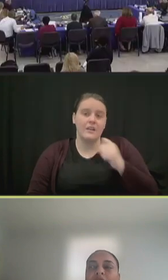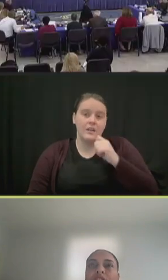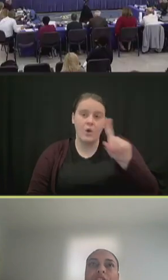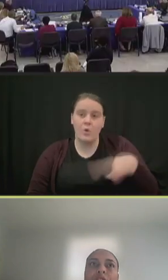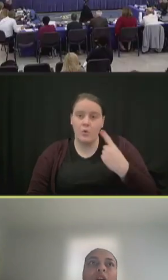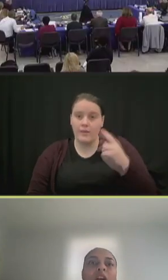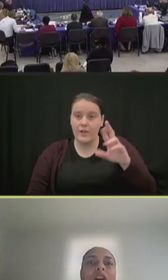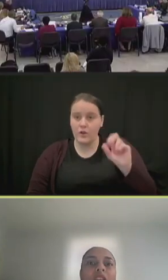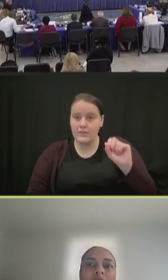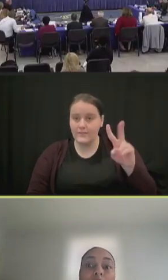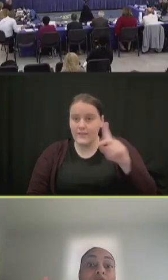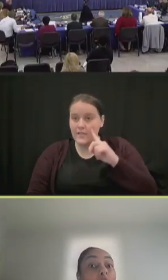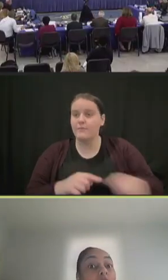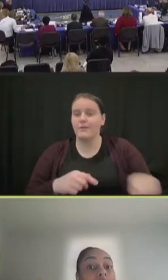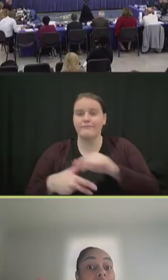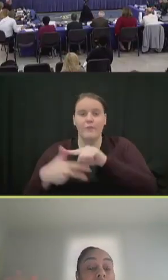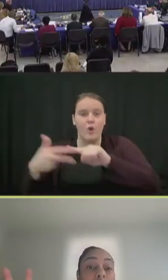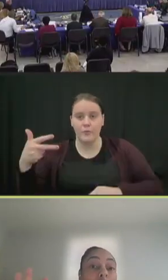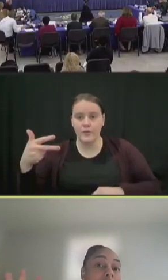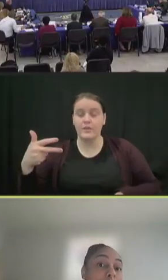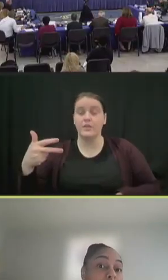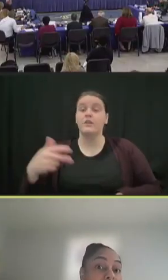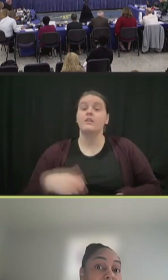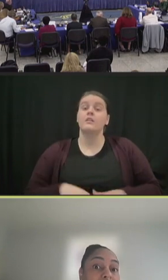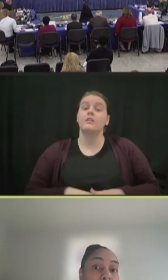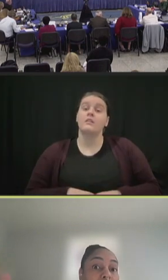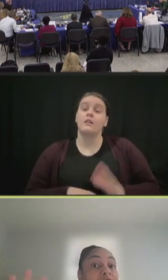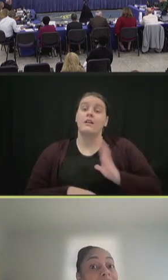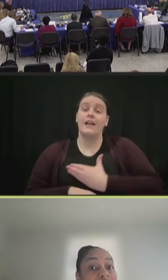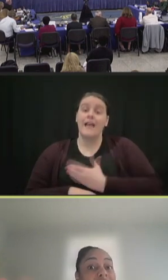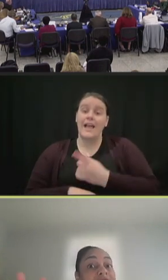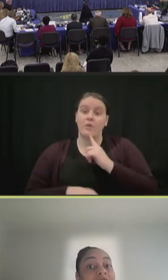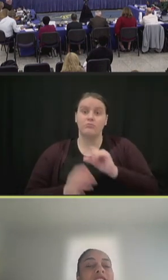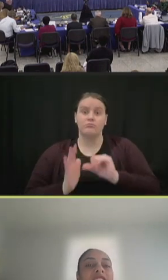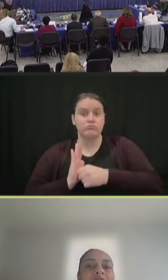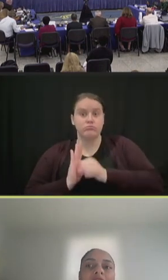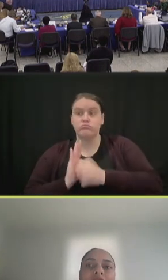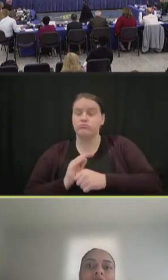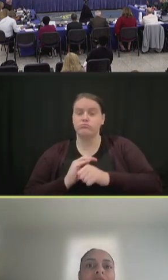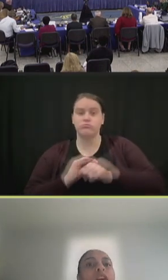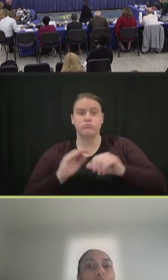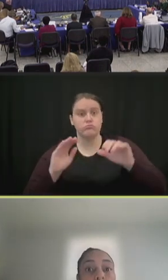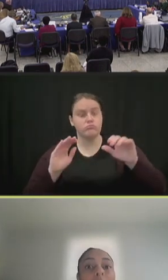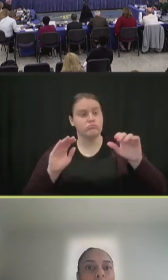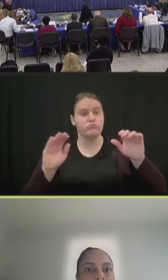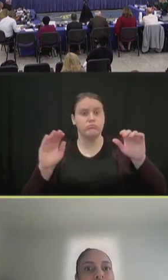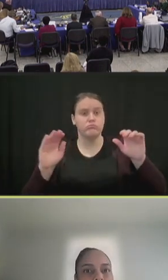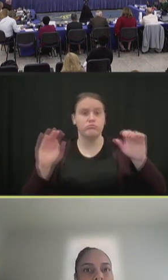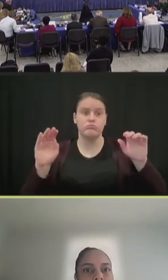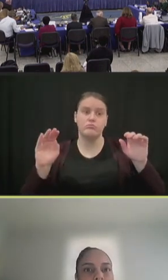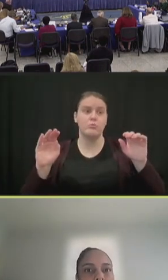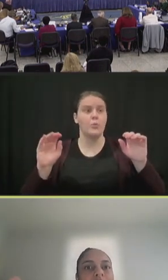and flu. So, our, you know, our big, sort of flashy TV ads will make mention of it,